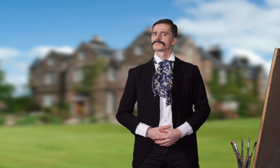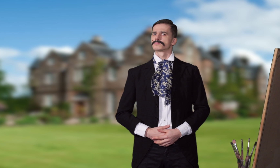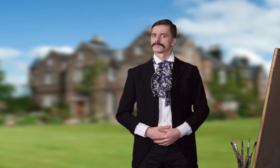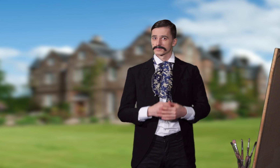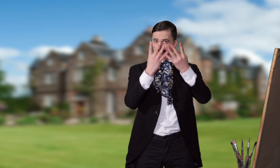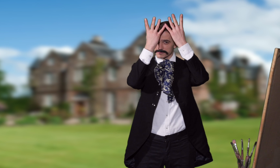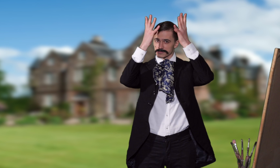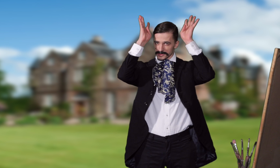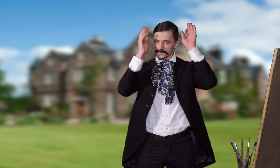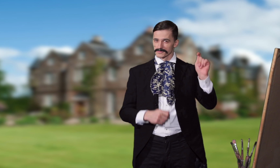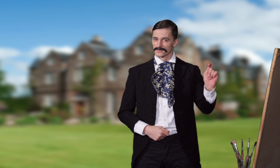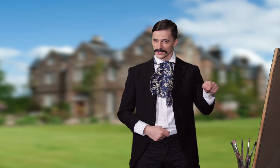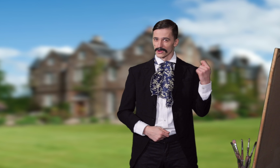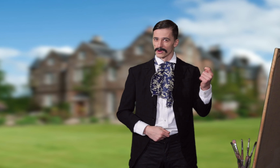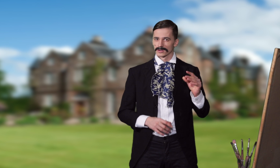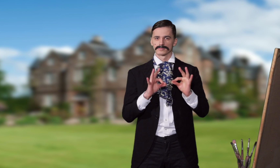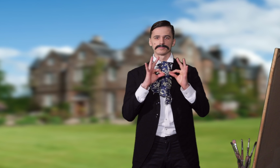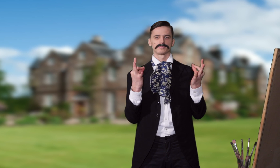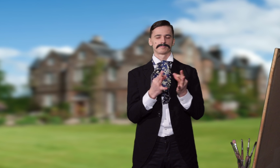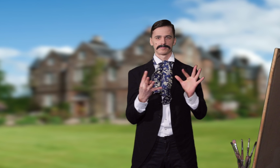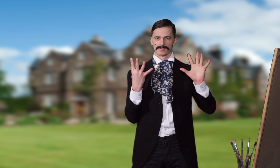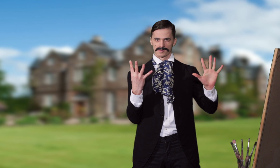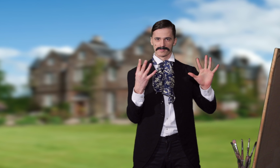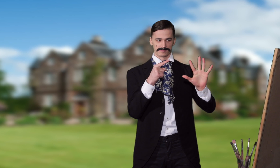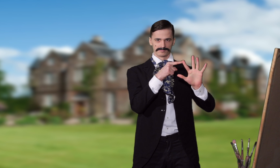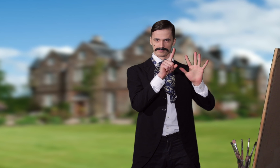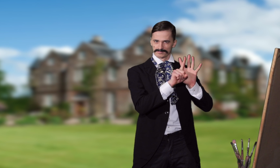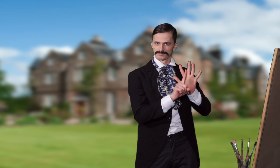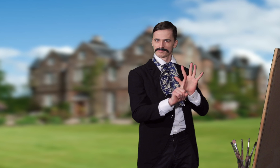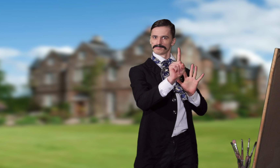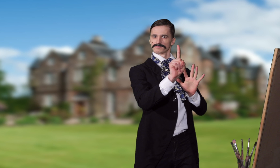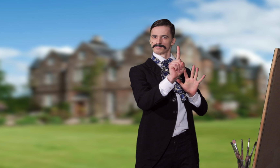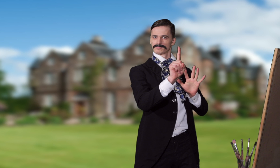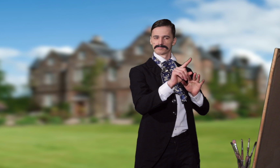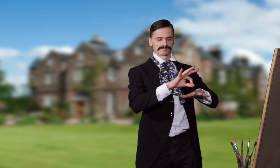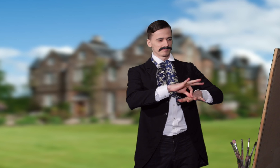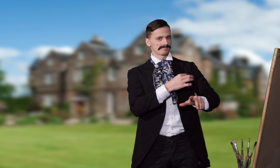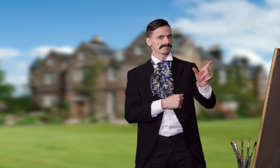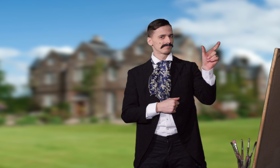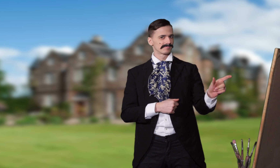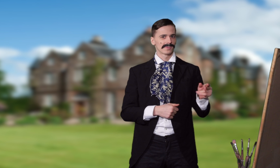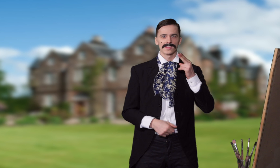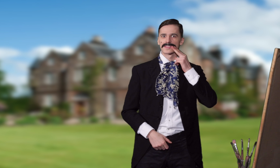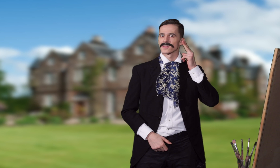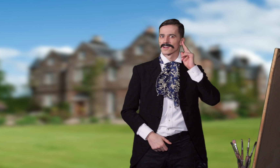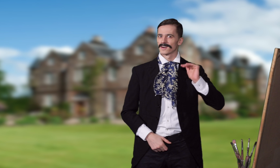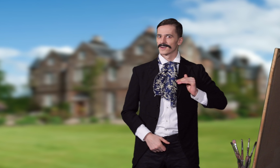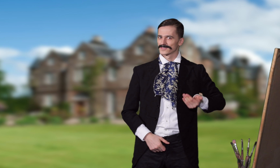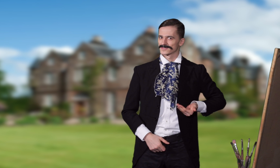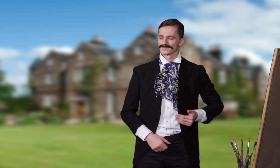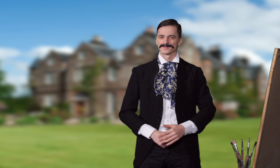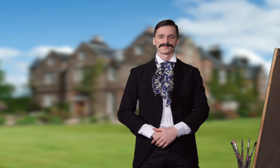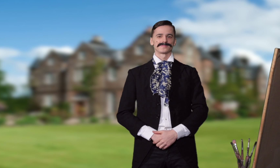She had a deaf daughter-in-law,